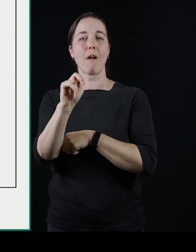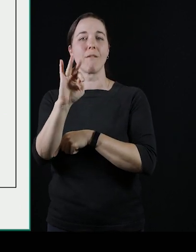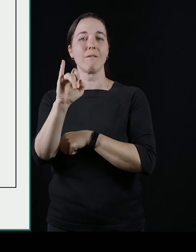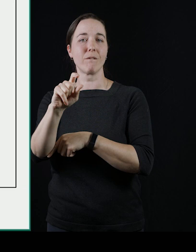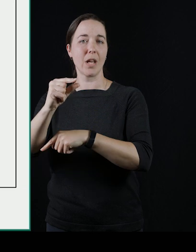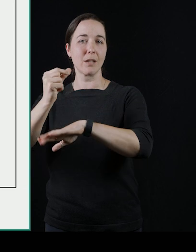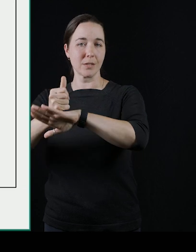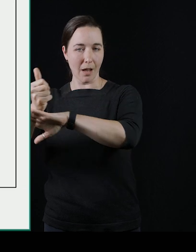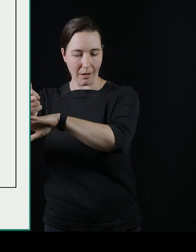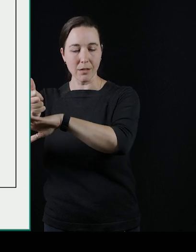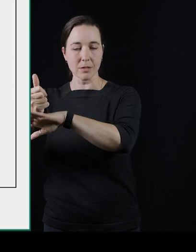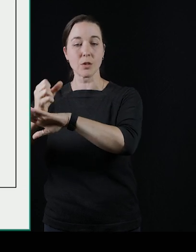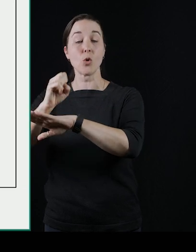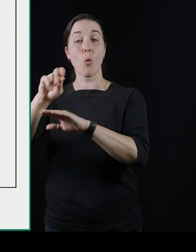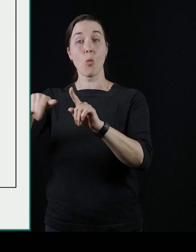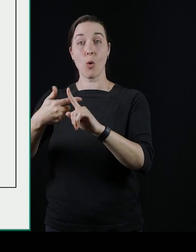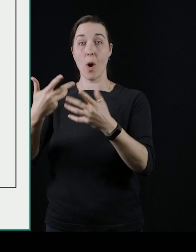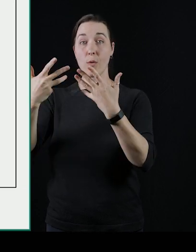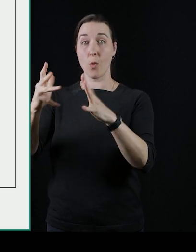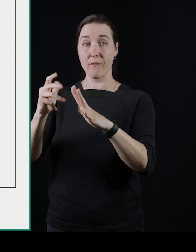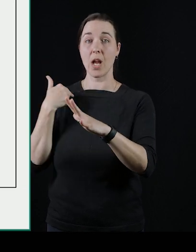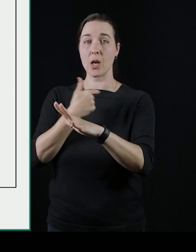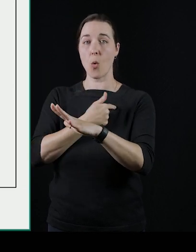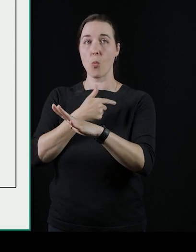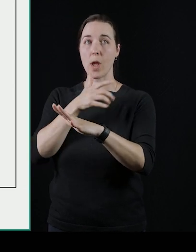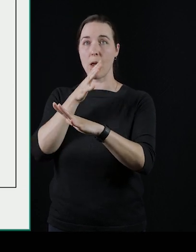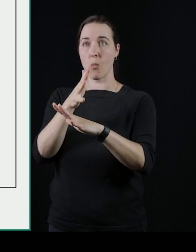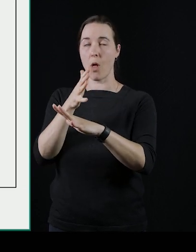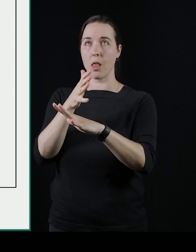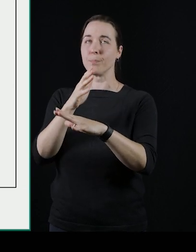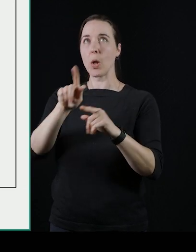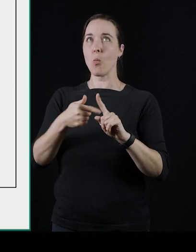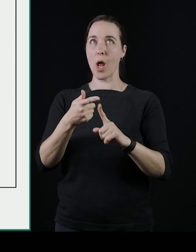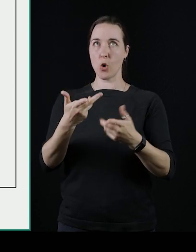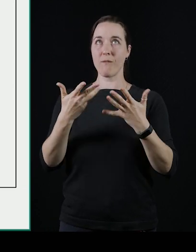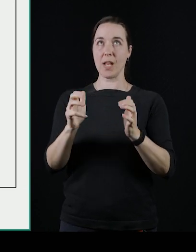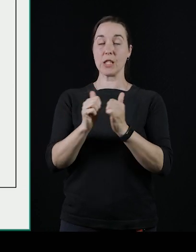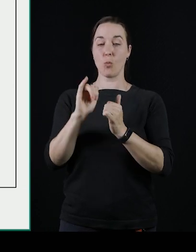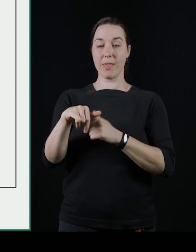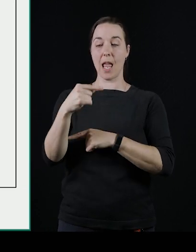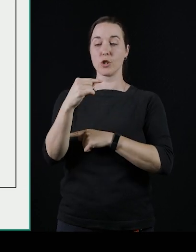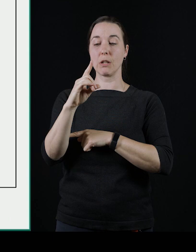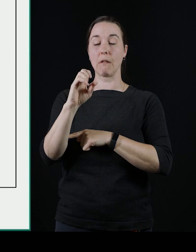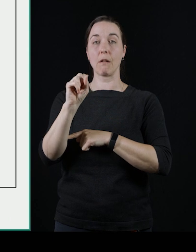When you are done with implementing your existing, or you're done with the SDK integration,